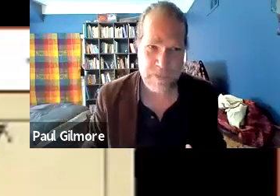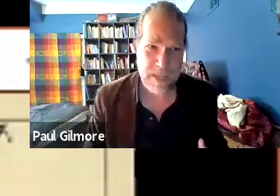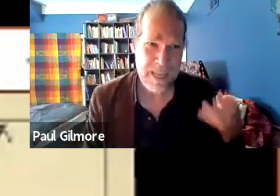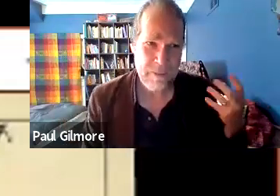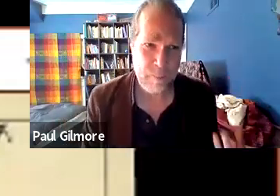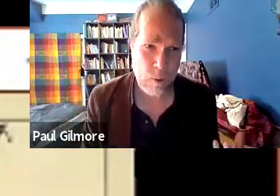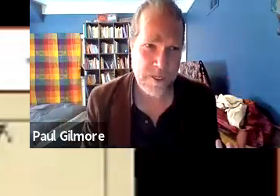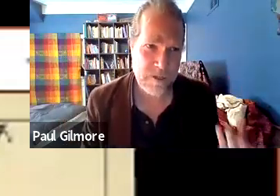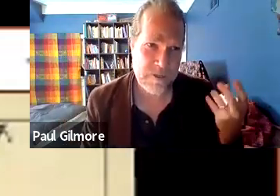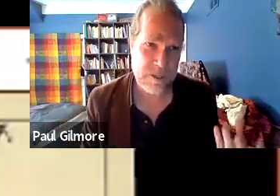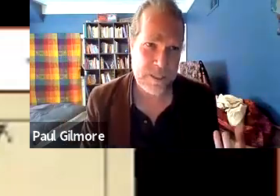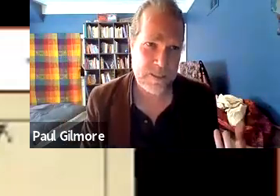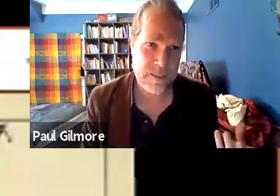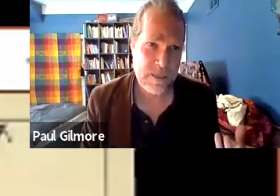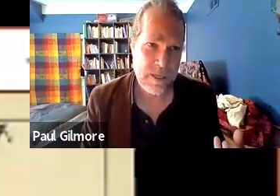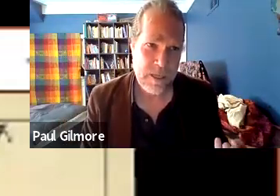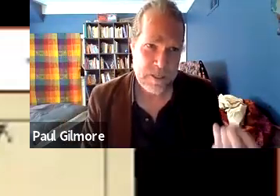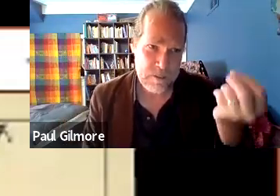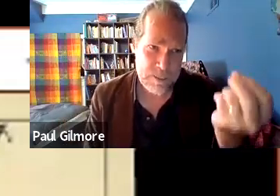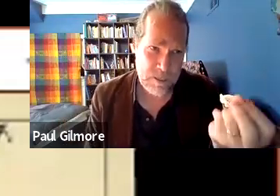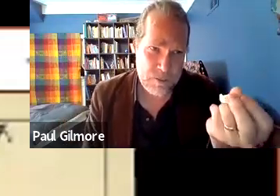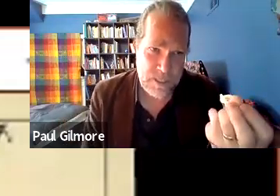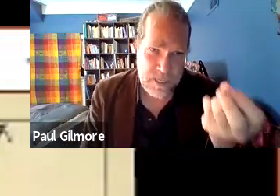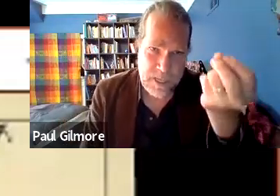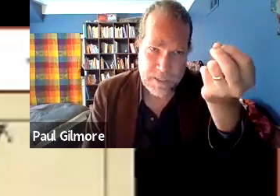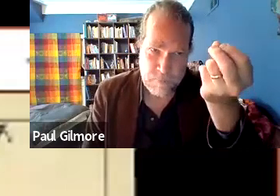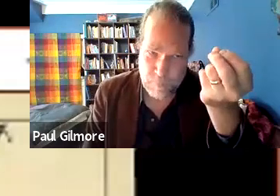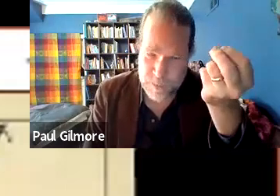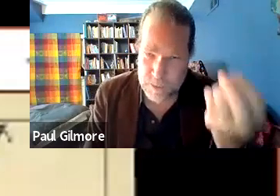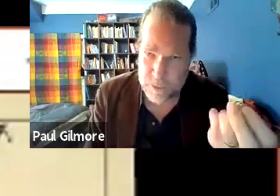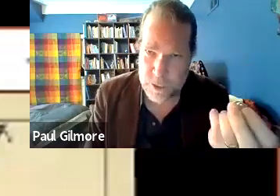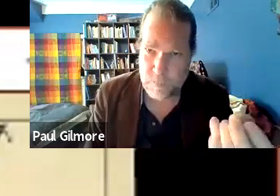about that, if you're born here, you're a citizen. So this country has a citizenship